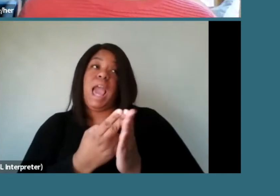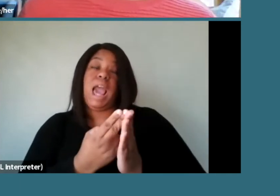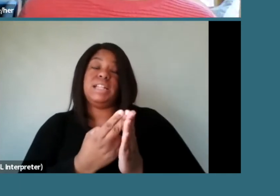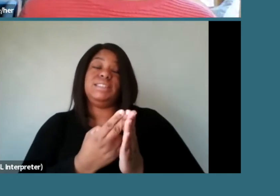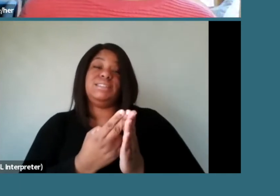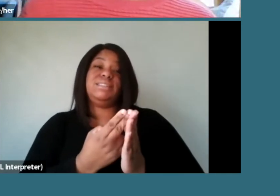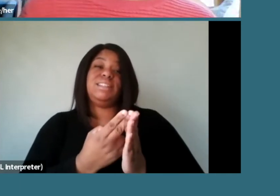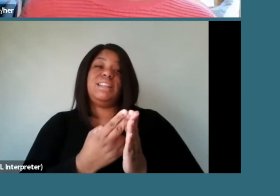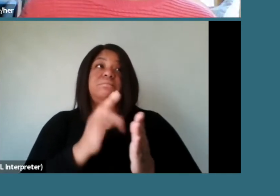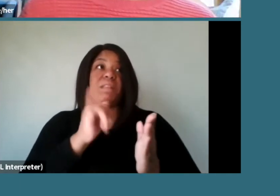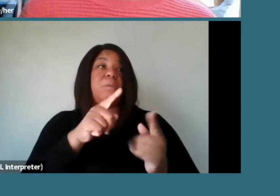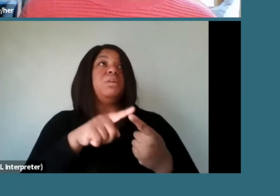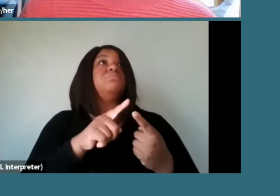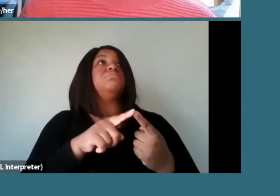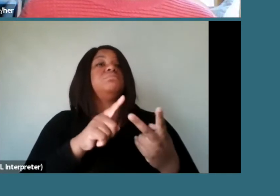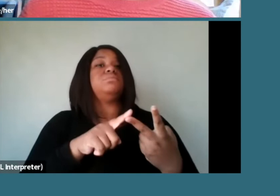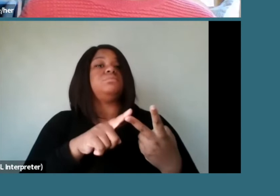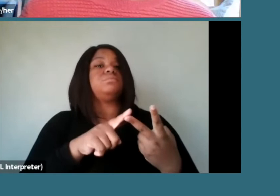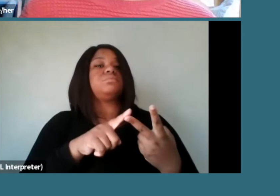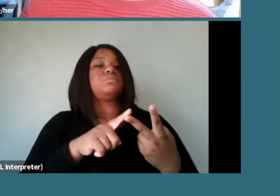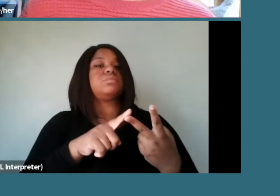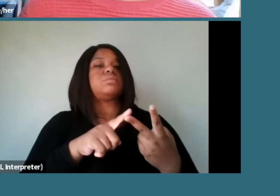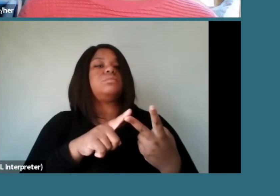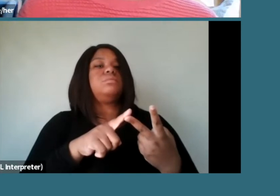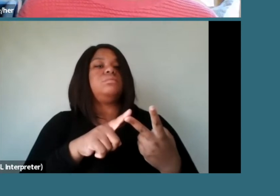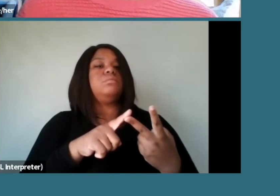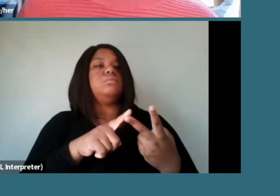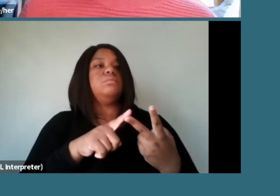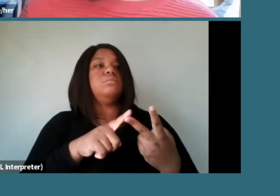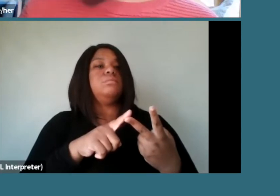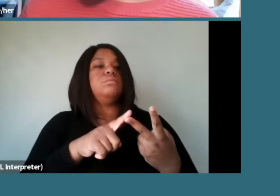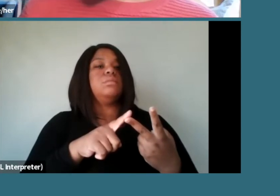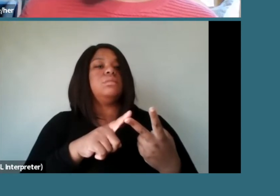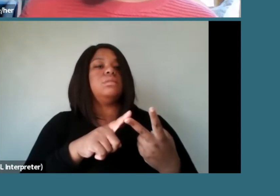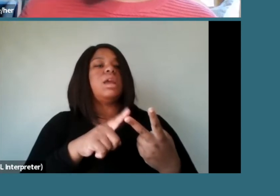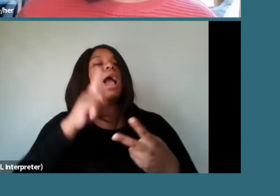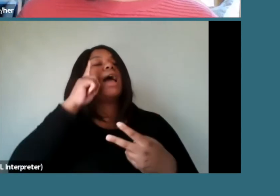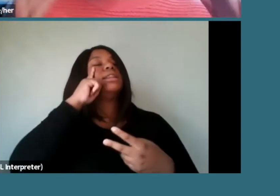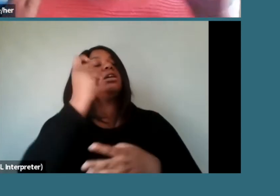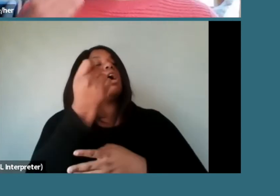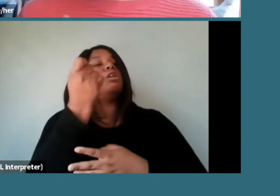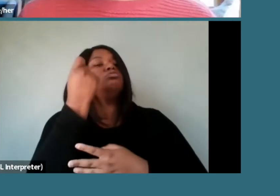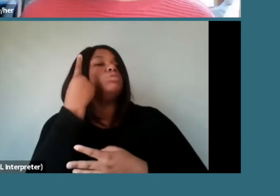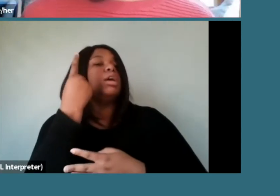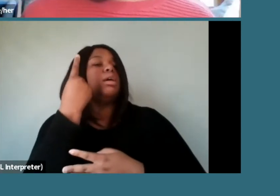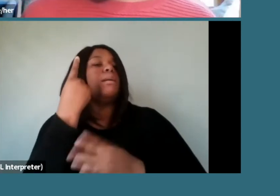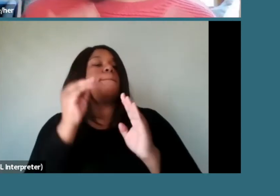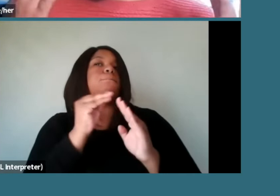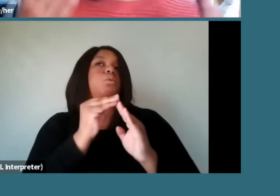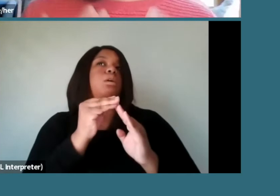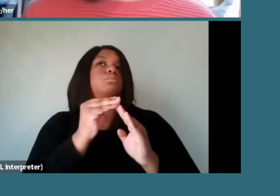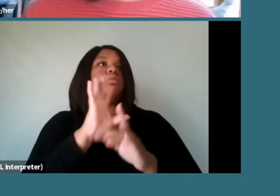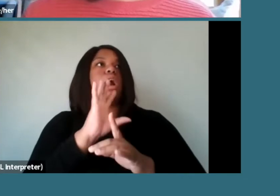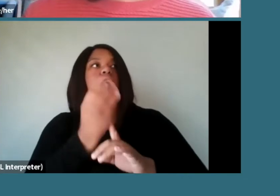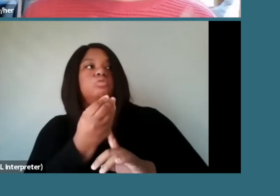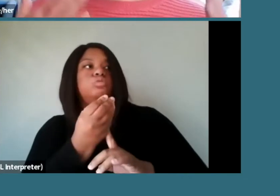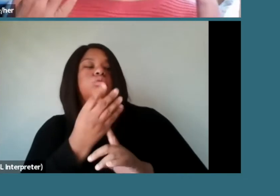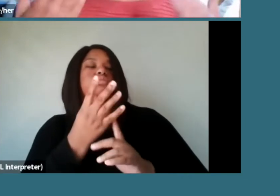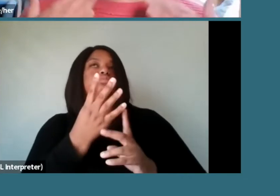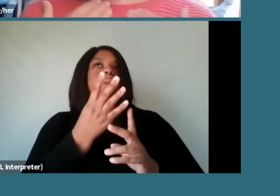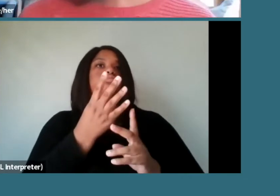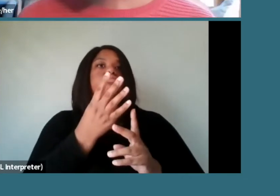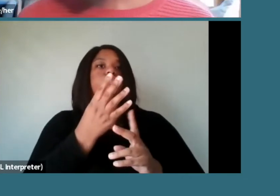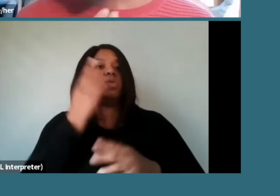And two, I think understand more of, like, again, the cultural reasons why, like,